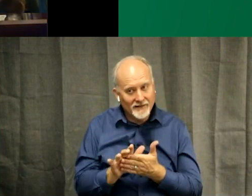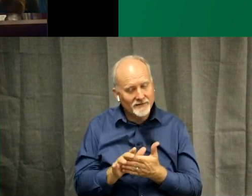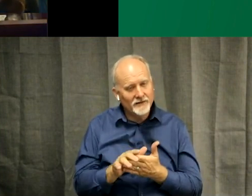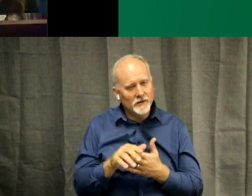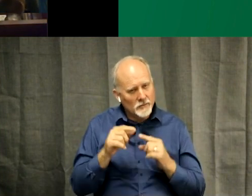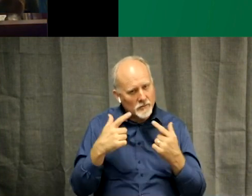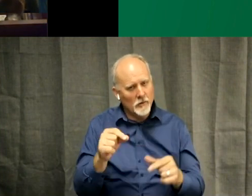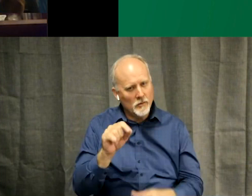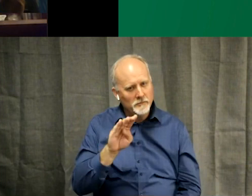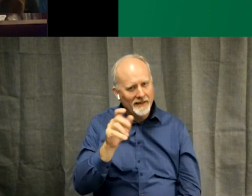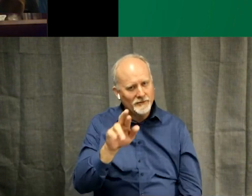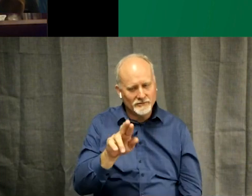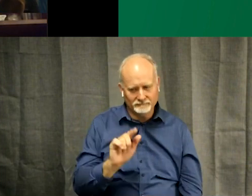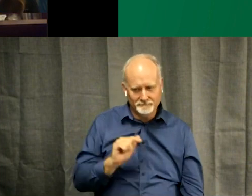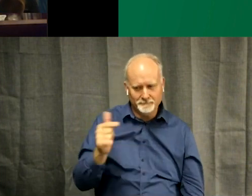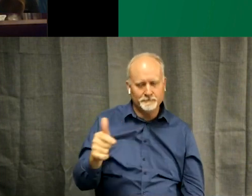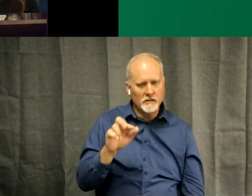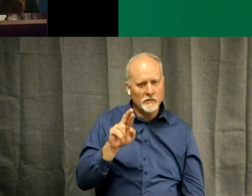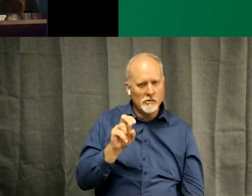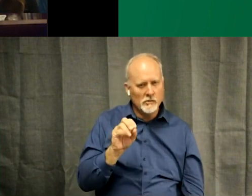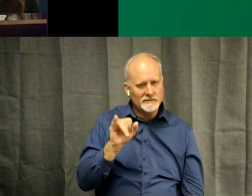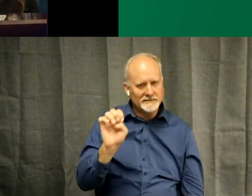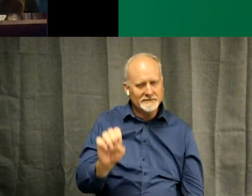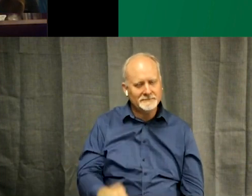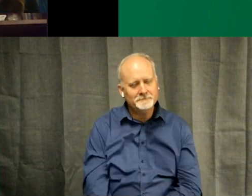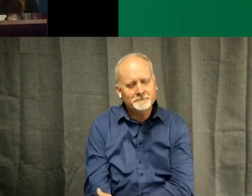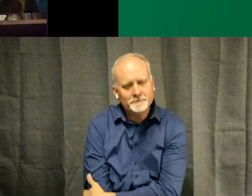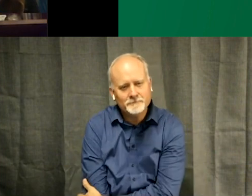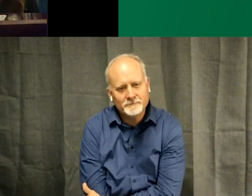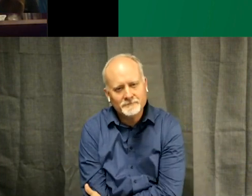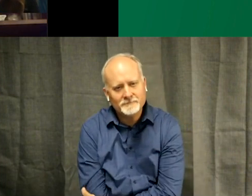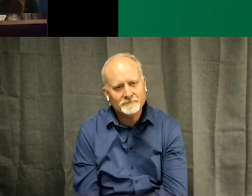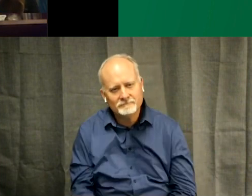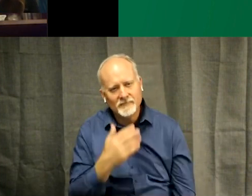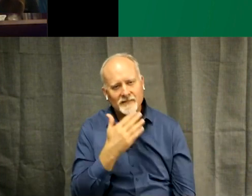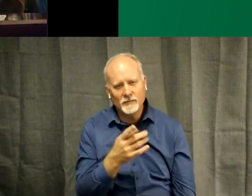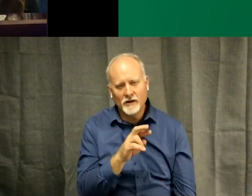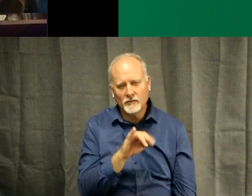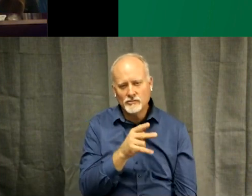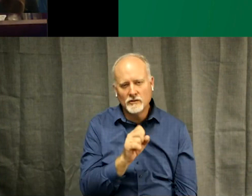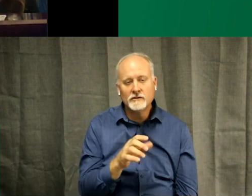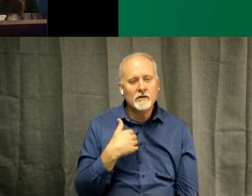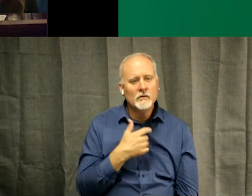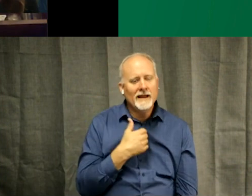with that i turn it back over to rosie thank you dr jones all right we just have a few minutes left